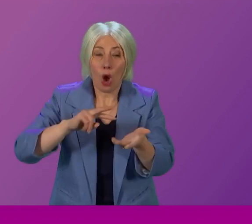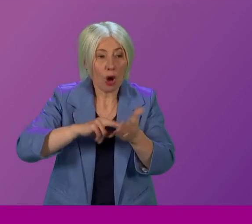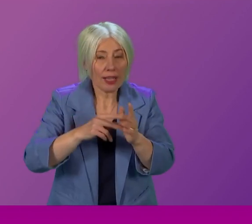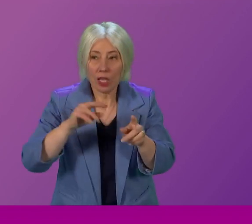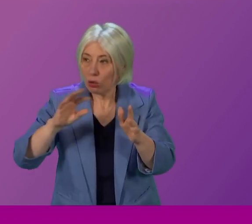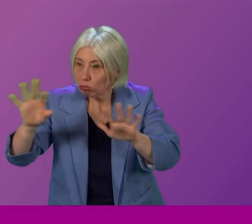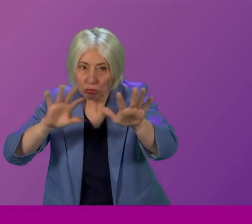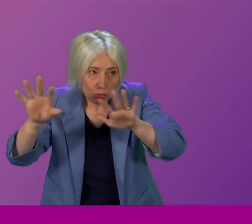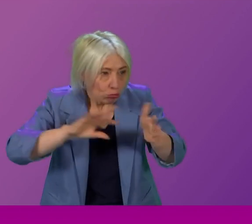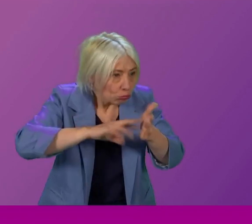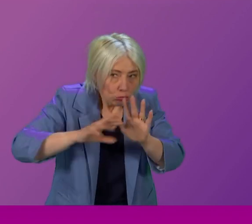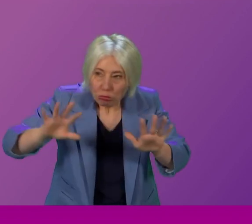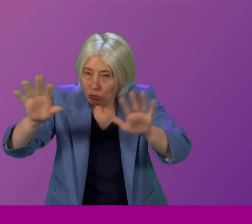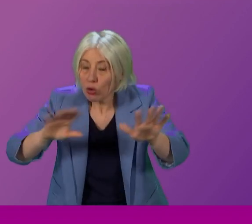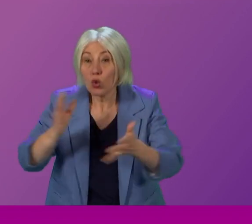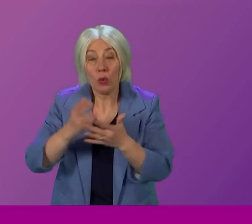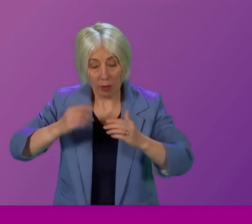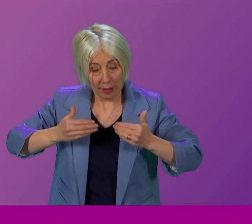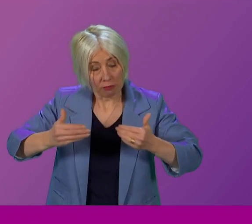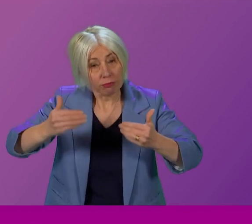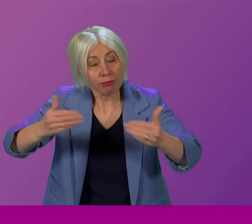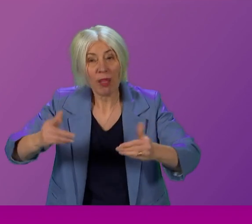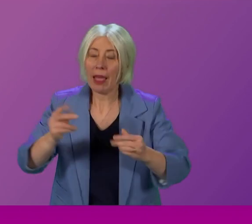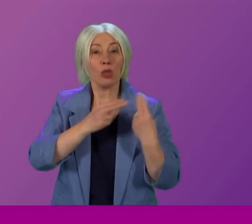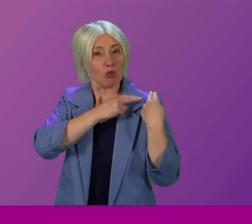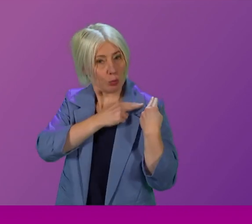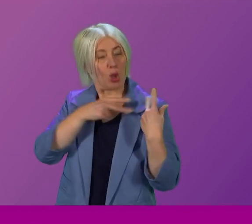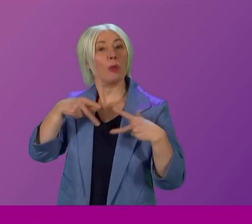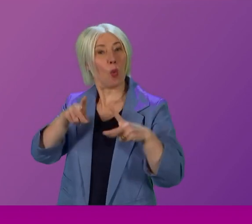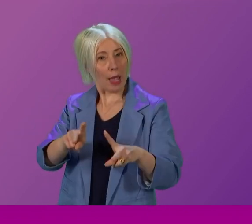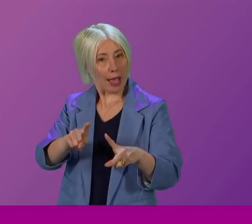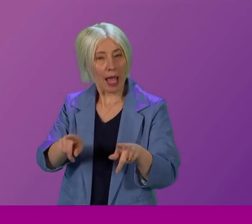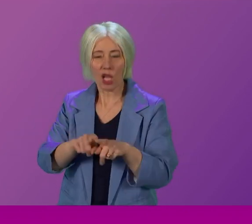will continue to proceed in that responsible way and, as we do so, we will listen to the views of